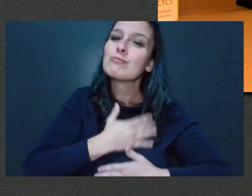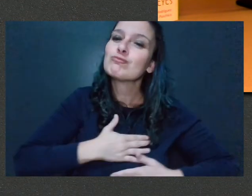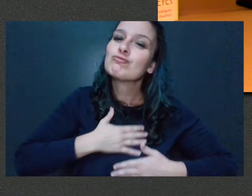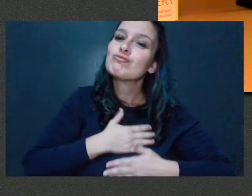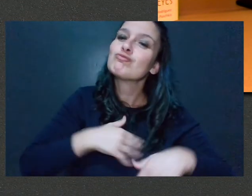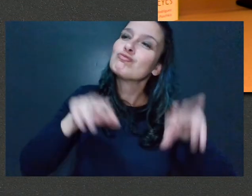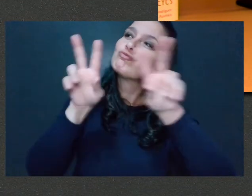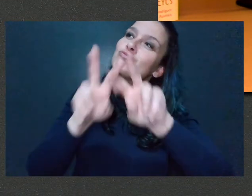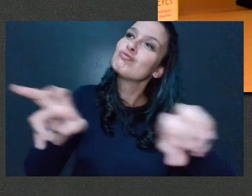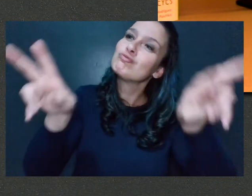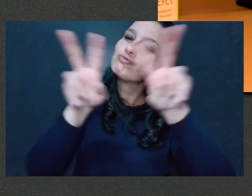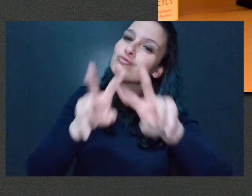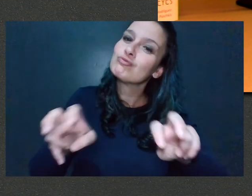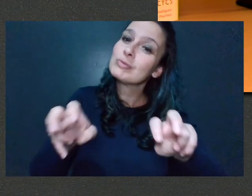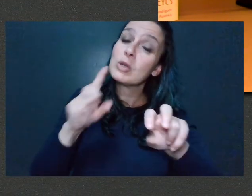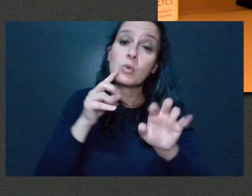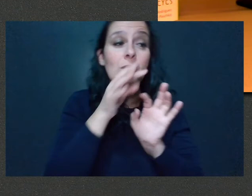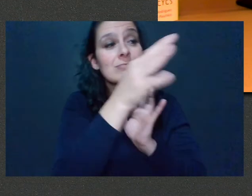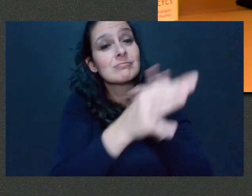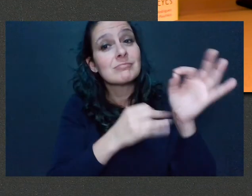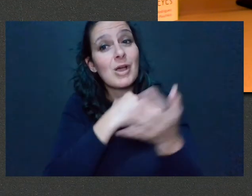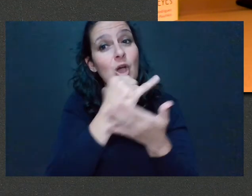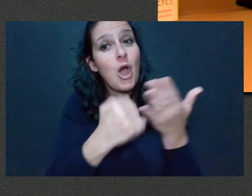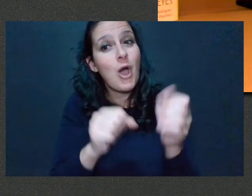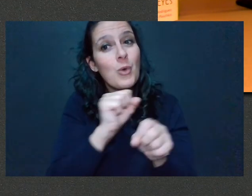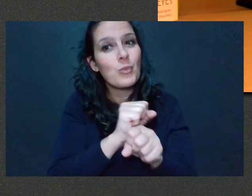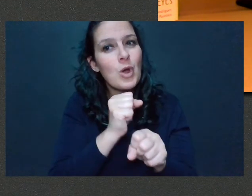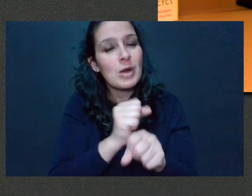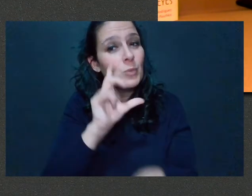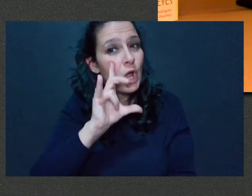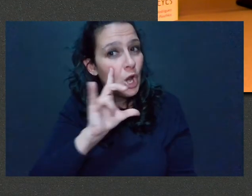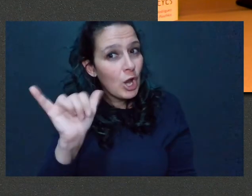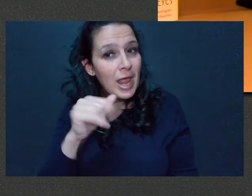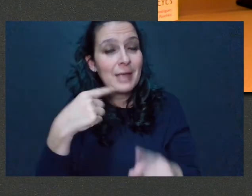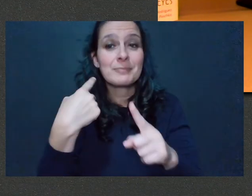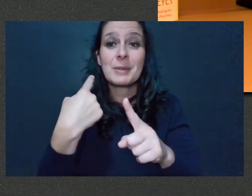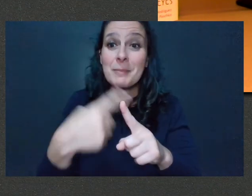and you can tell them a little bit about your artwork and the artist you learned about.